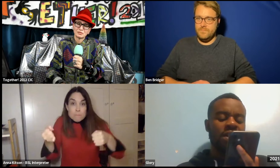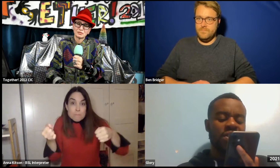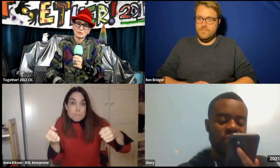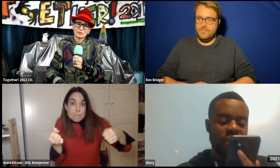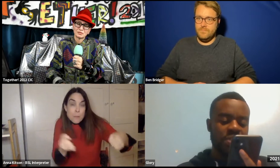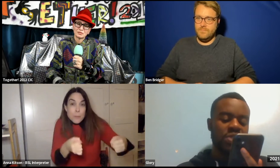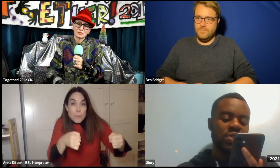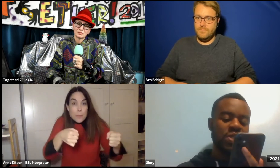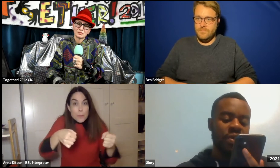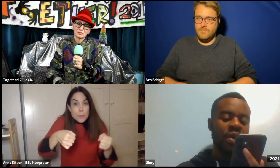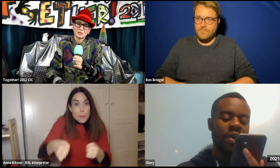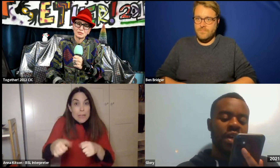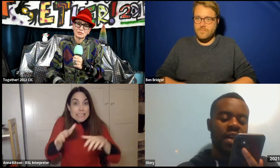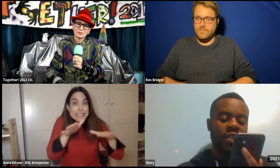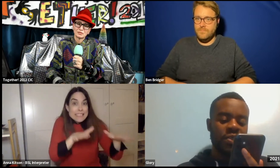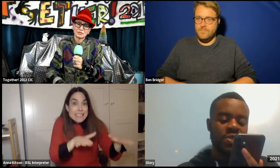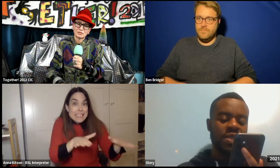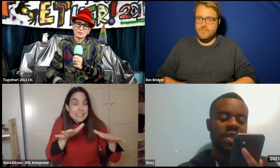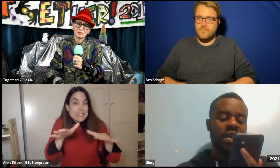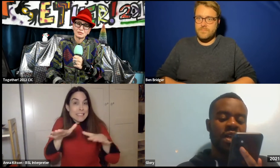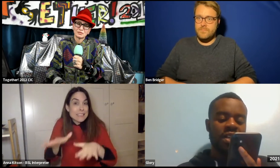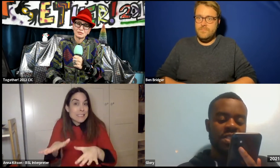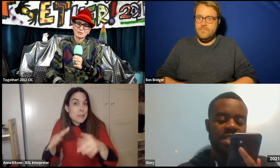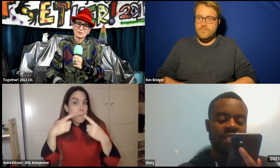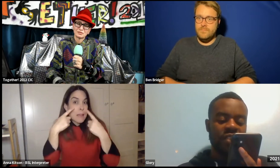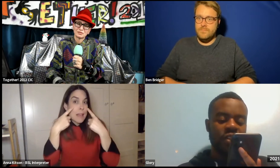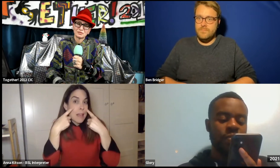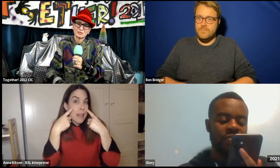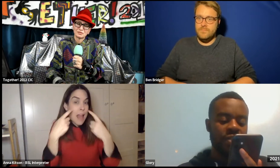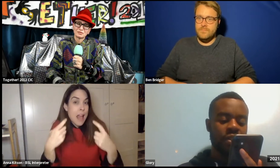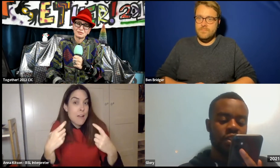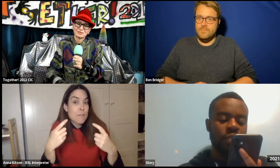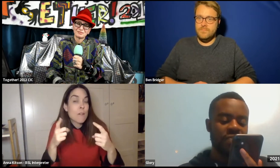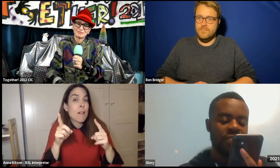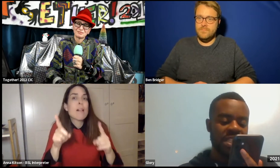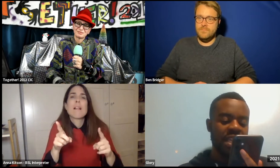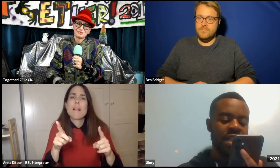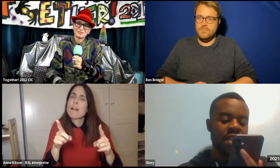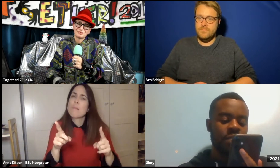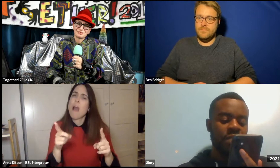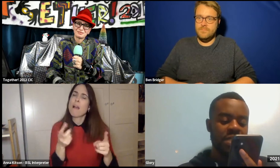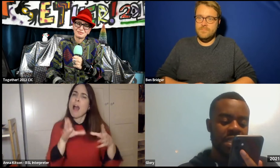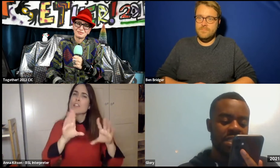I stopped so I could have a cup of tea and biscuits.